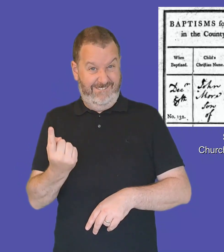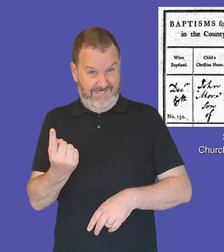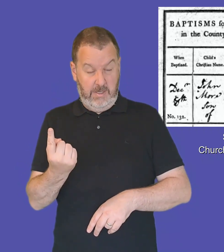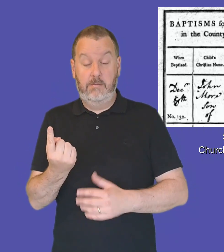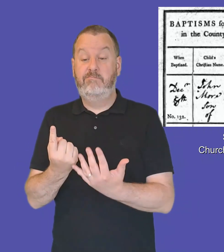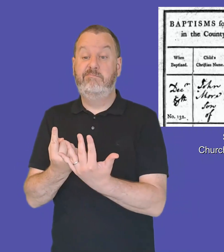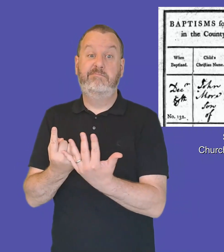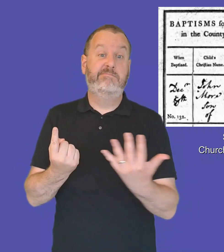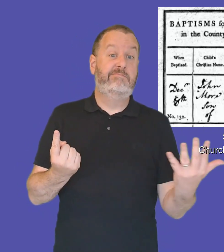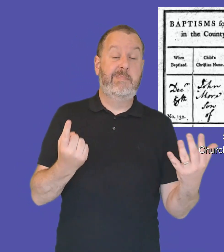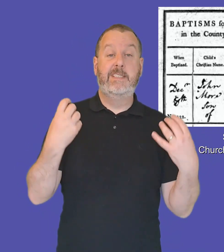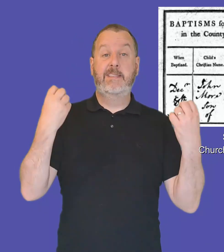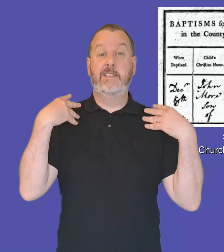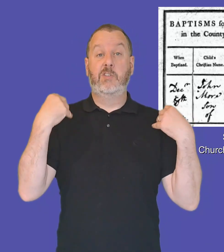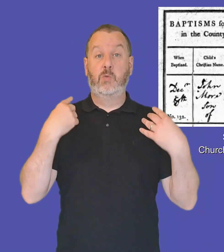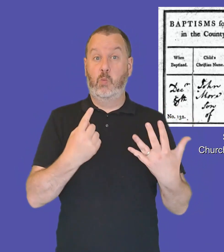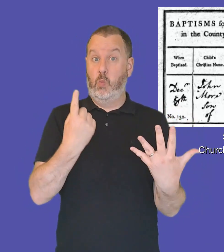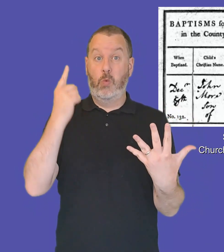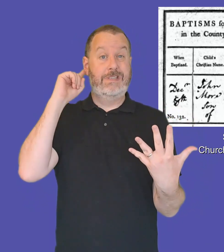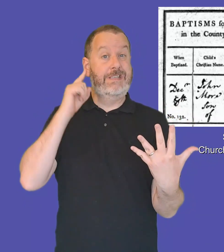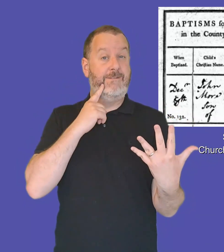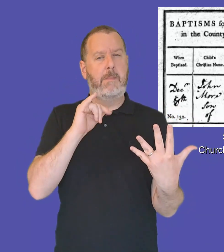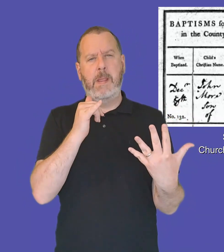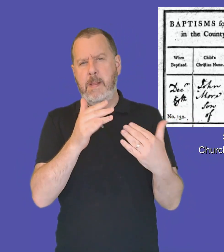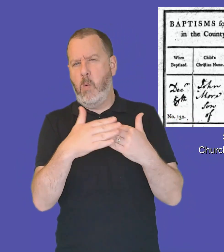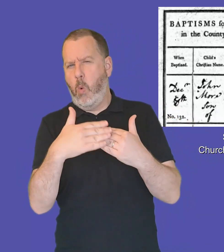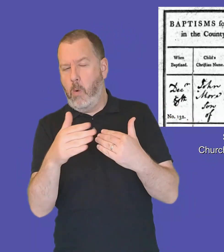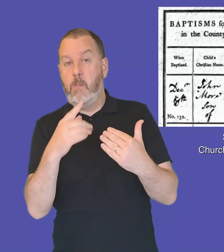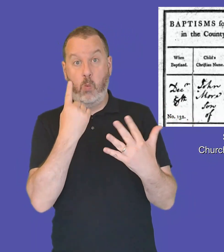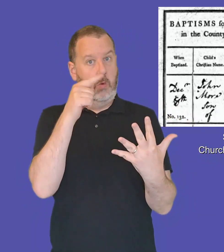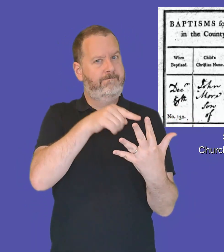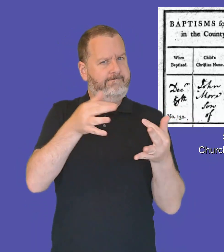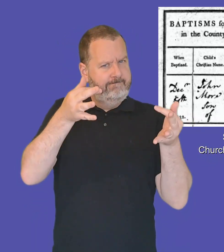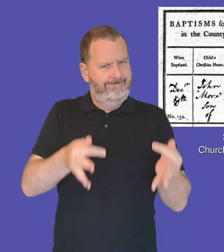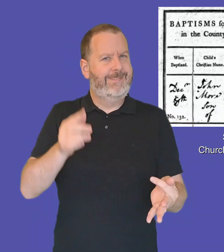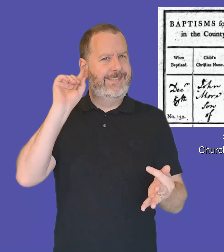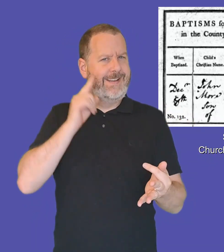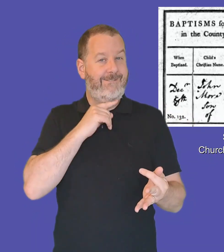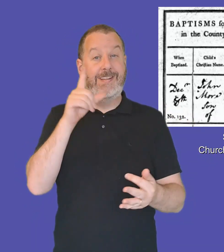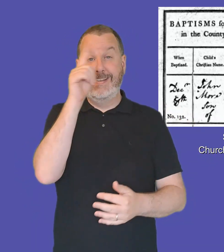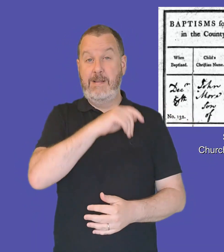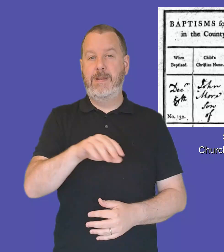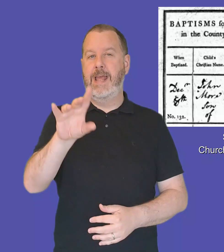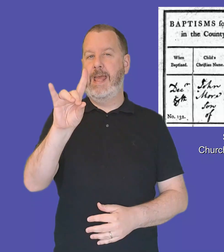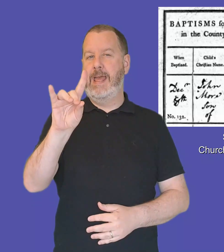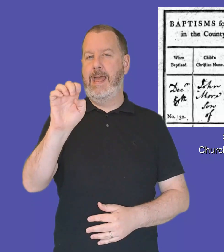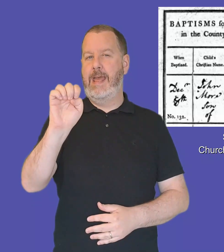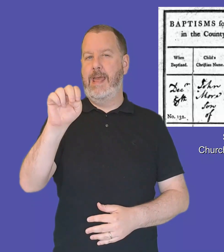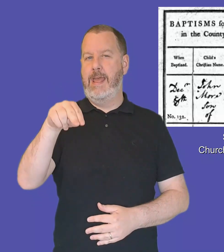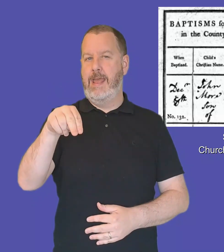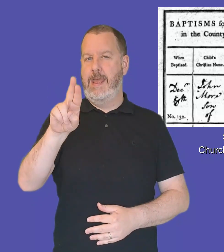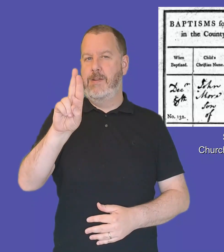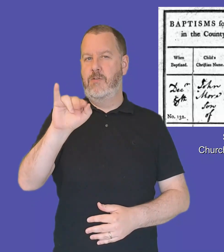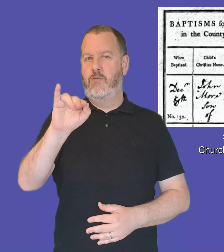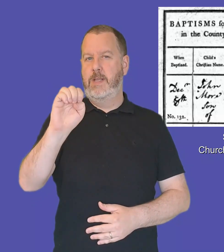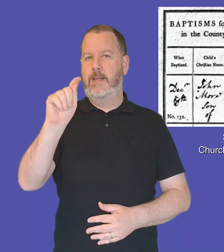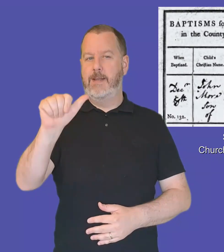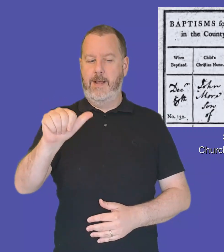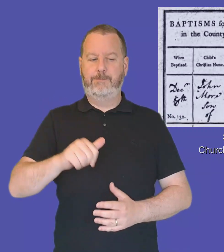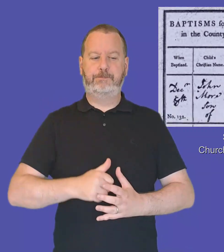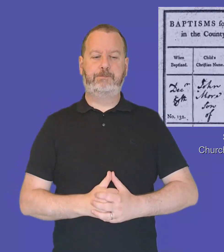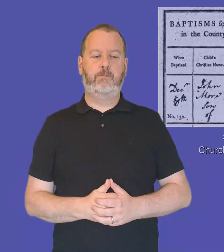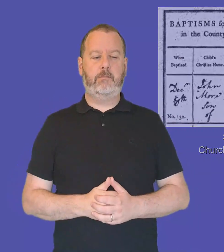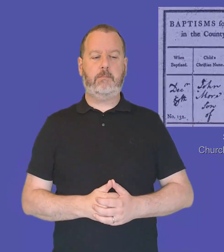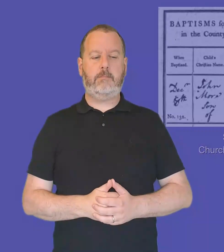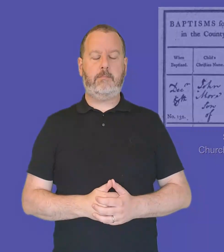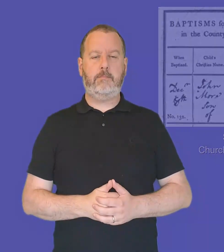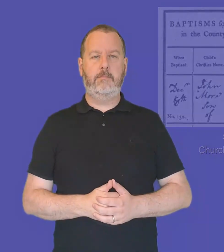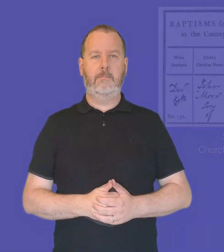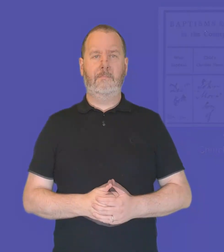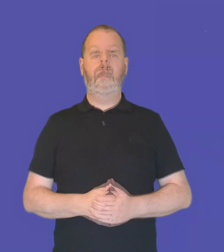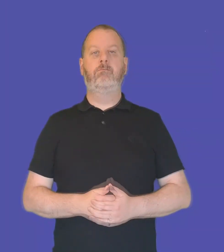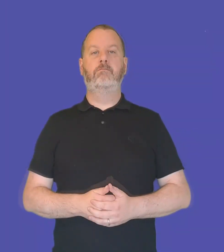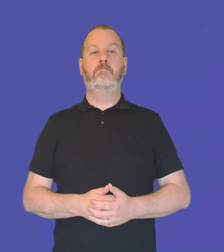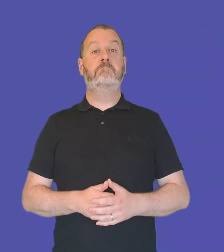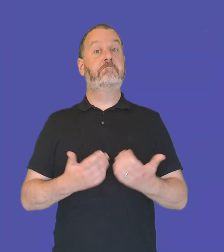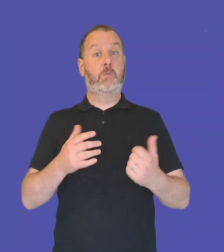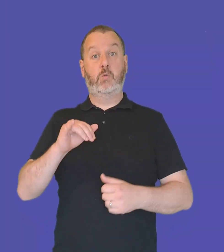John was Deaf, and he had at least one Deaf sister, named Henrietta.